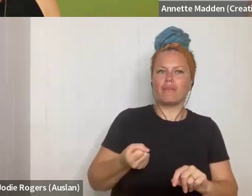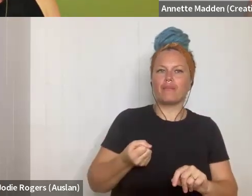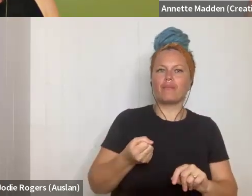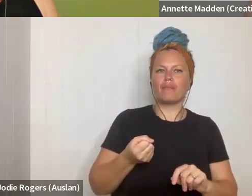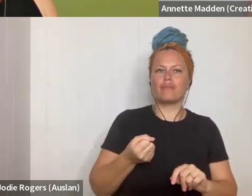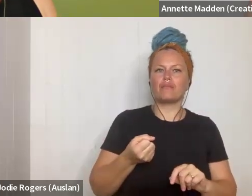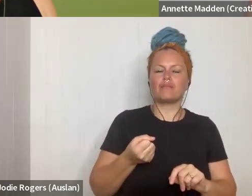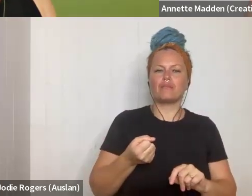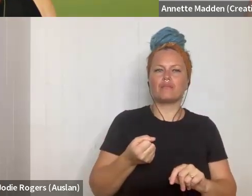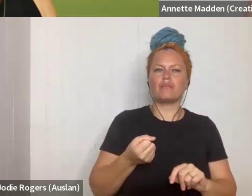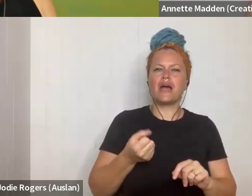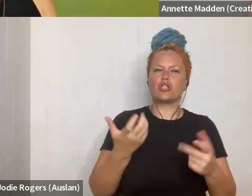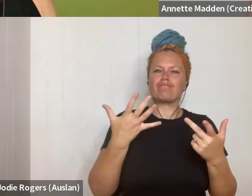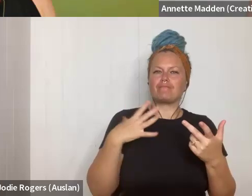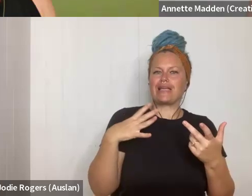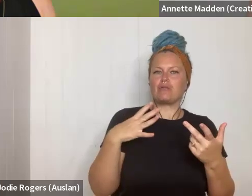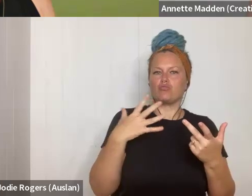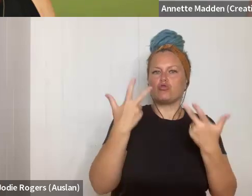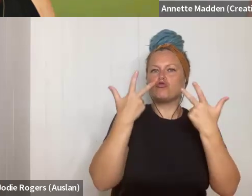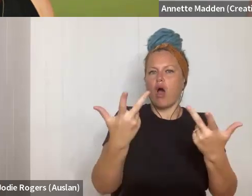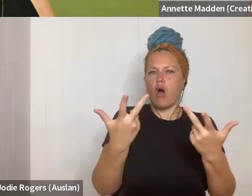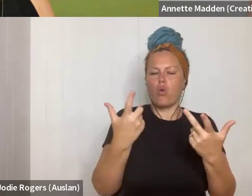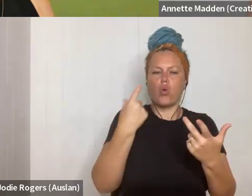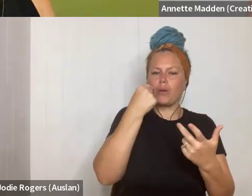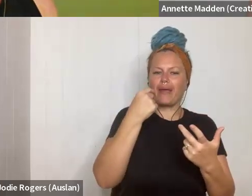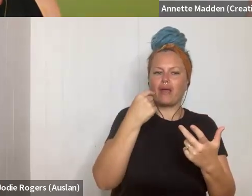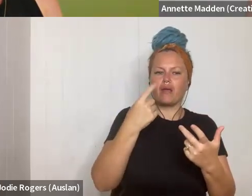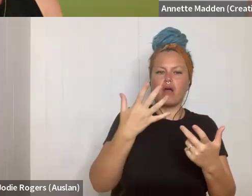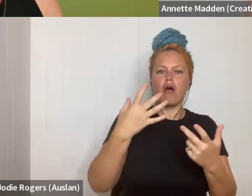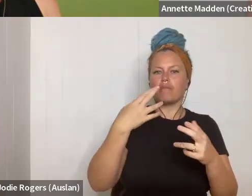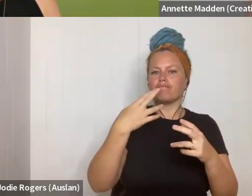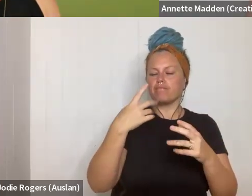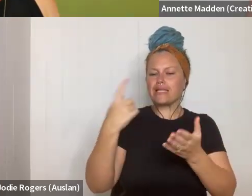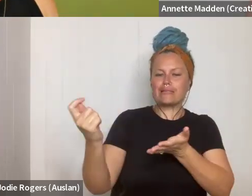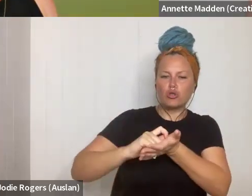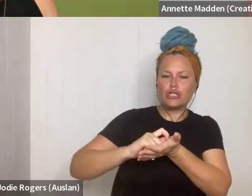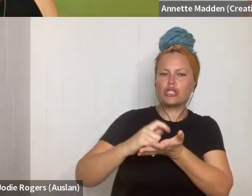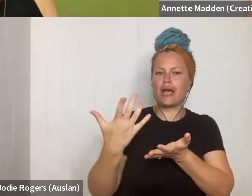much smaller organisations may not have a huge diversity of income, but reflecting